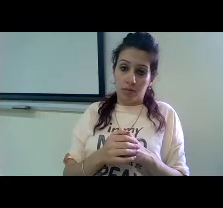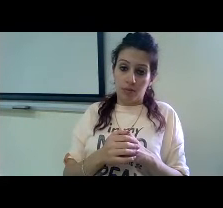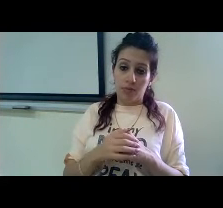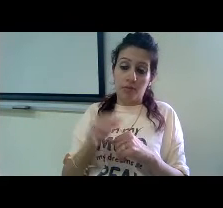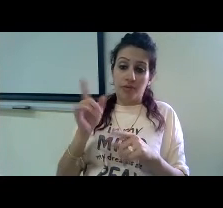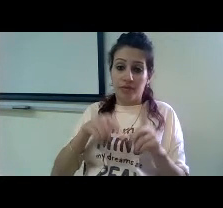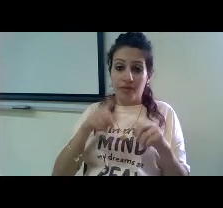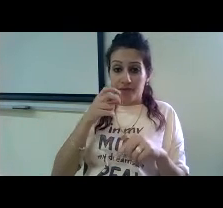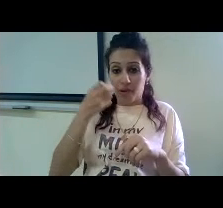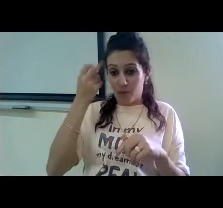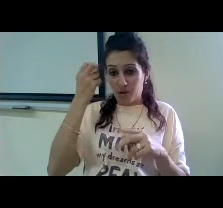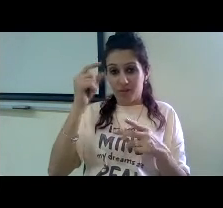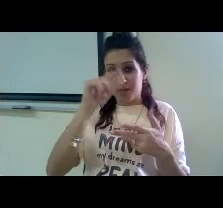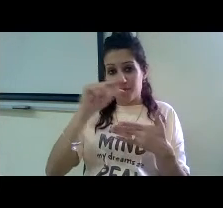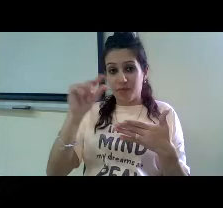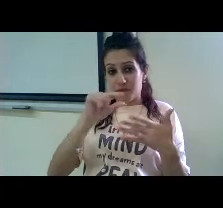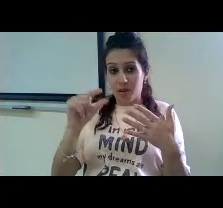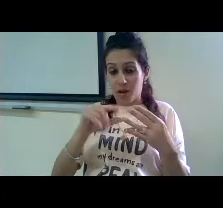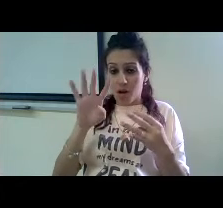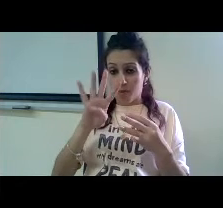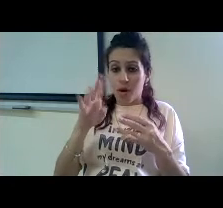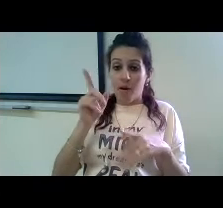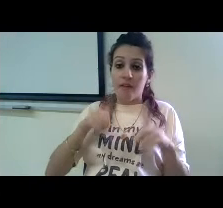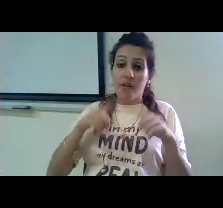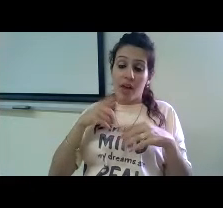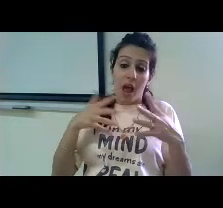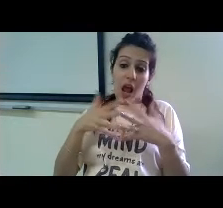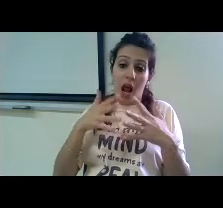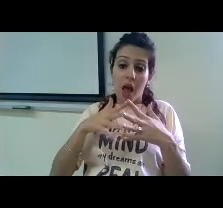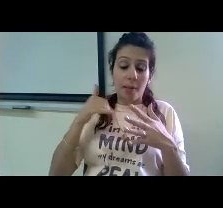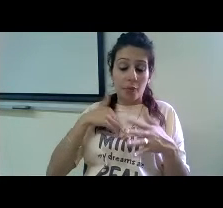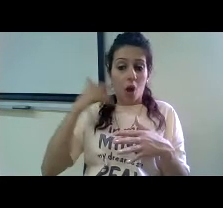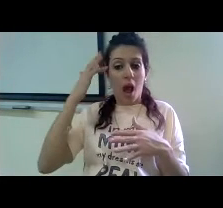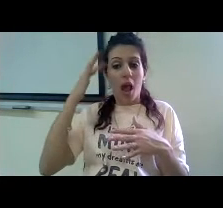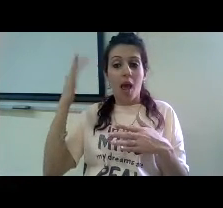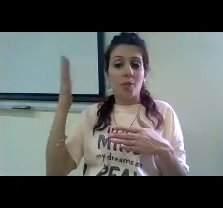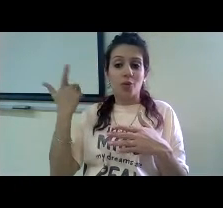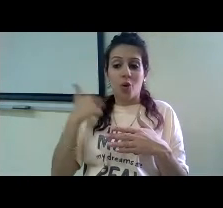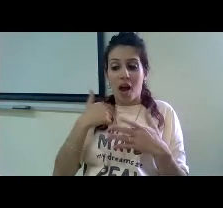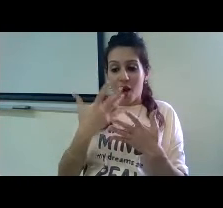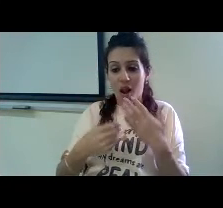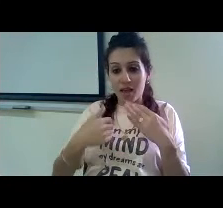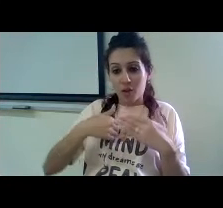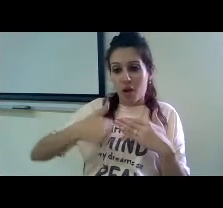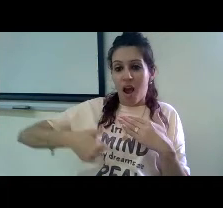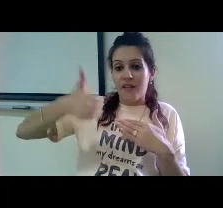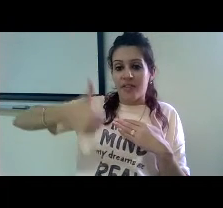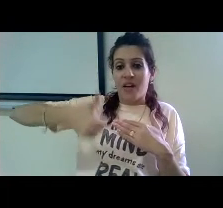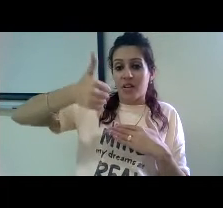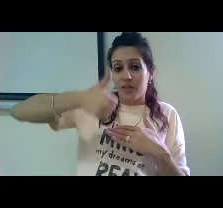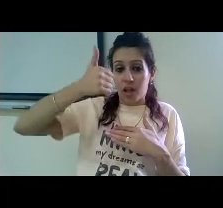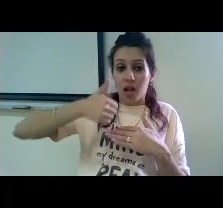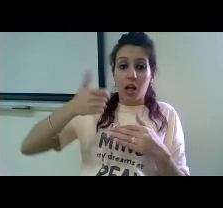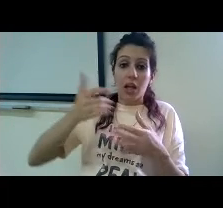engagement for equitable, inclusive education. And I just want to thank you for your attention.